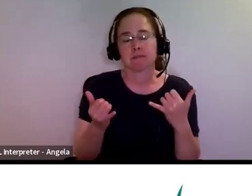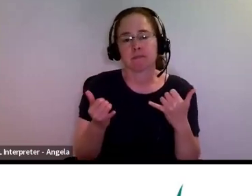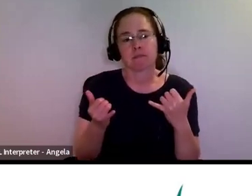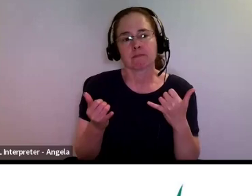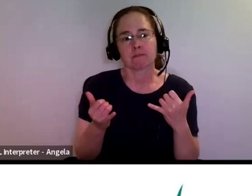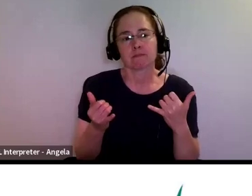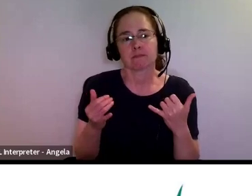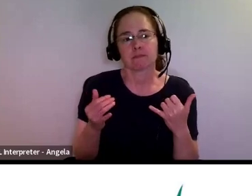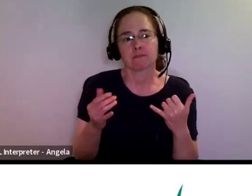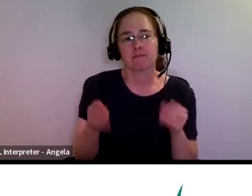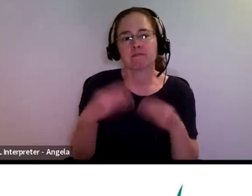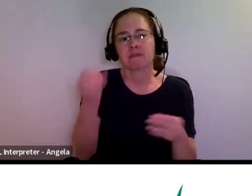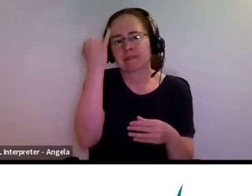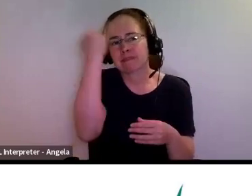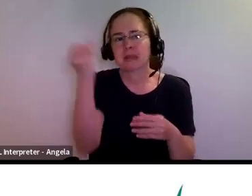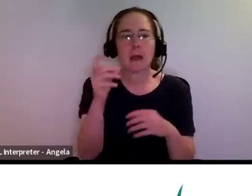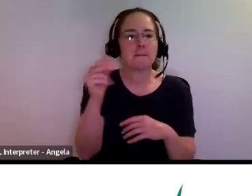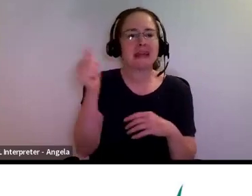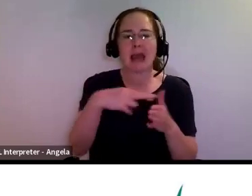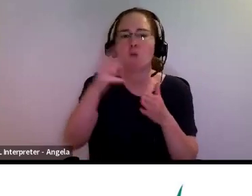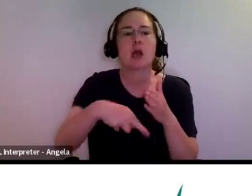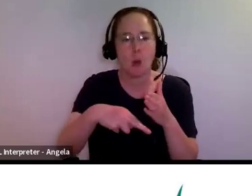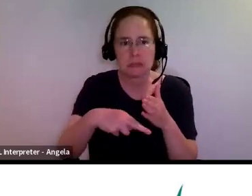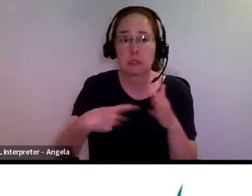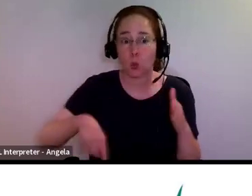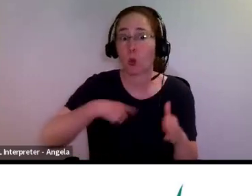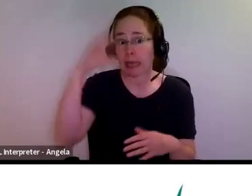of some of the immediate outcomes we anticipate through